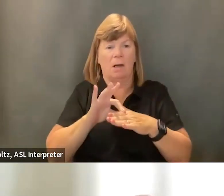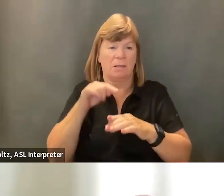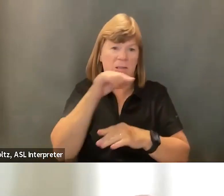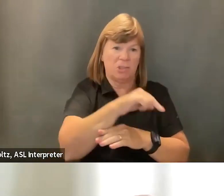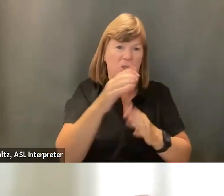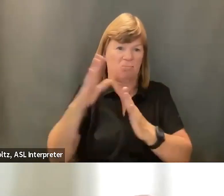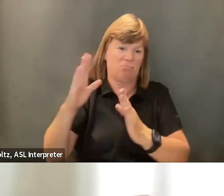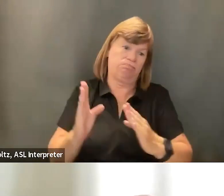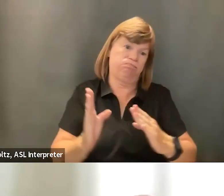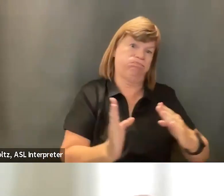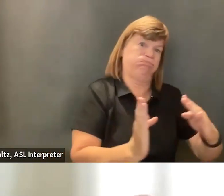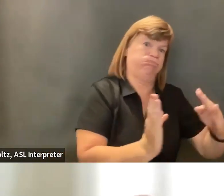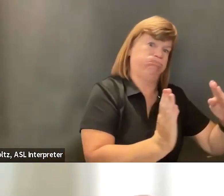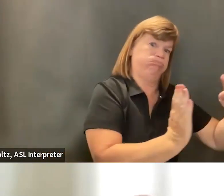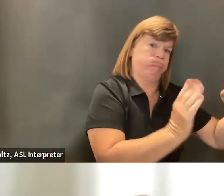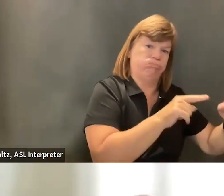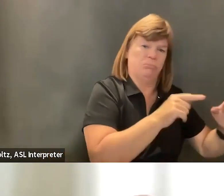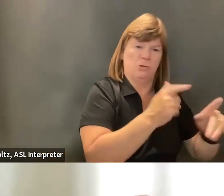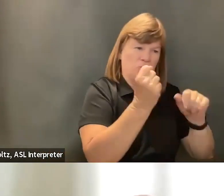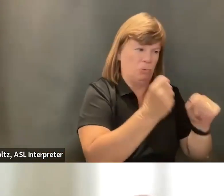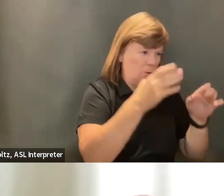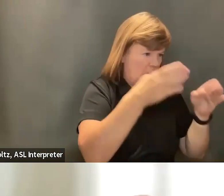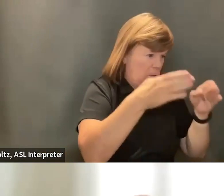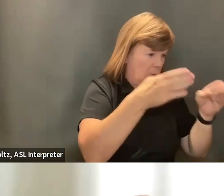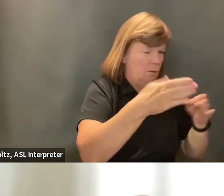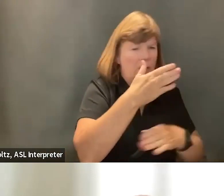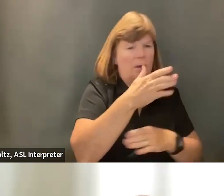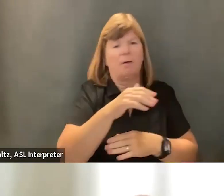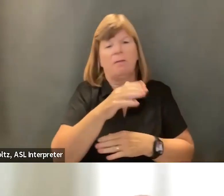sight of what it means to be able to read about something you're unfamiliar with I want to talk